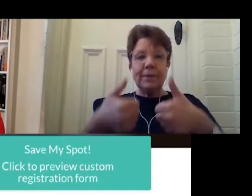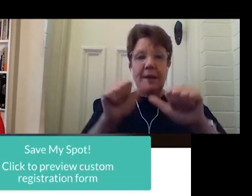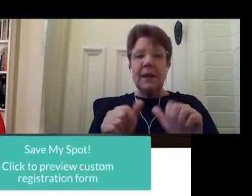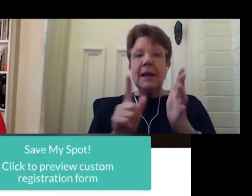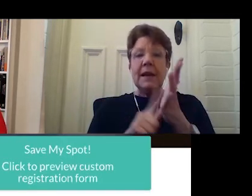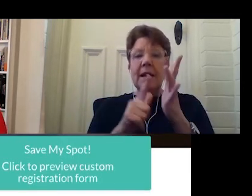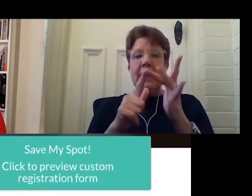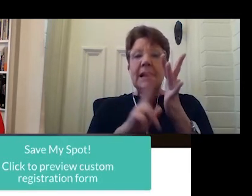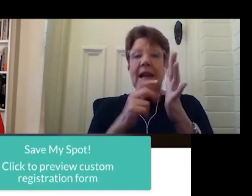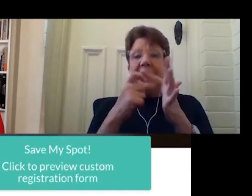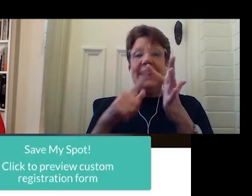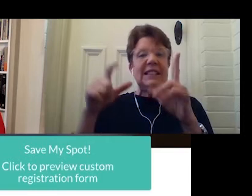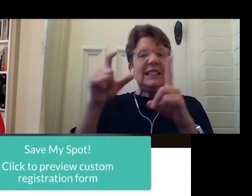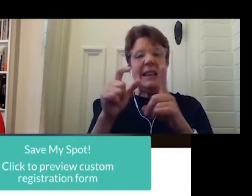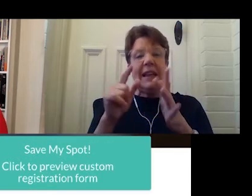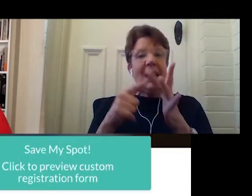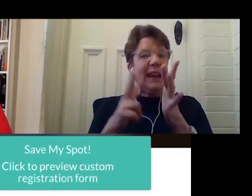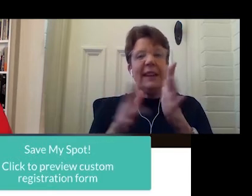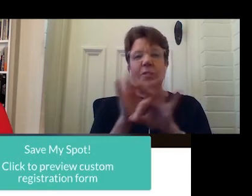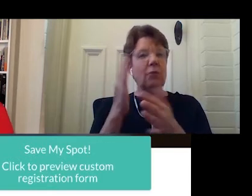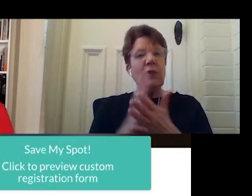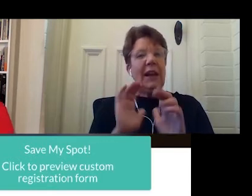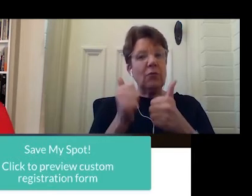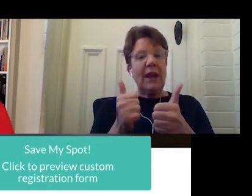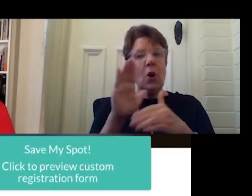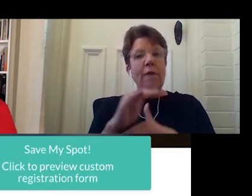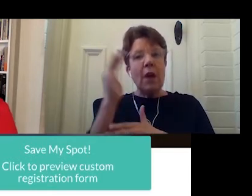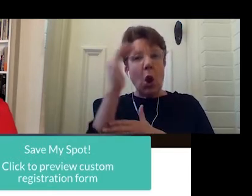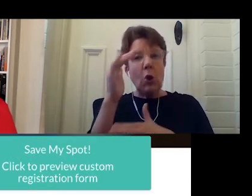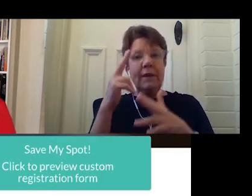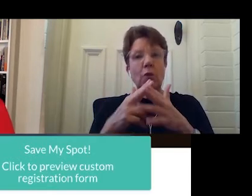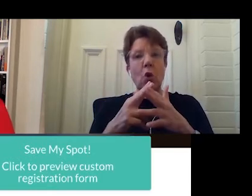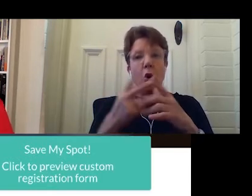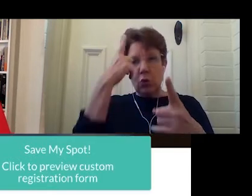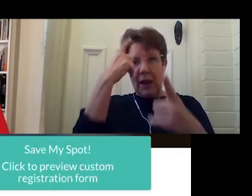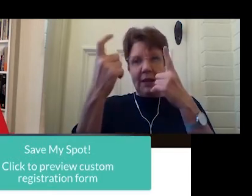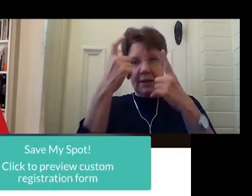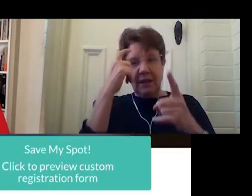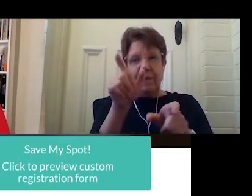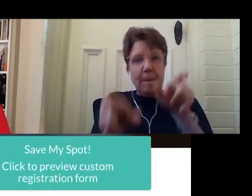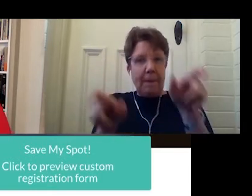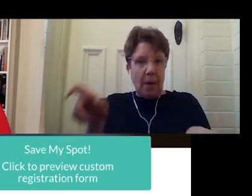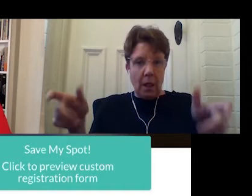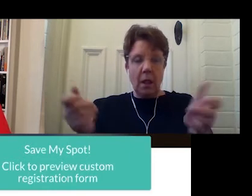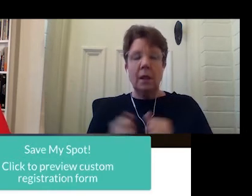particularly great in learning for creativity practitioners. We at